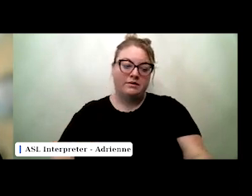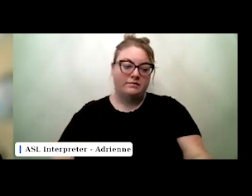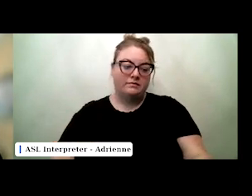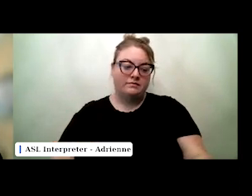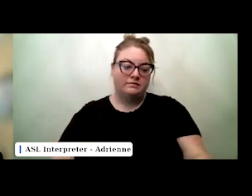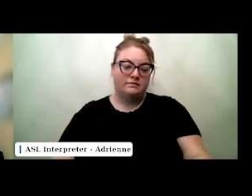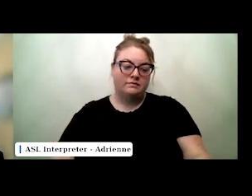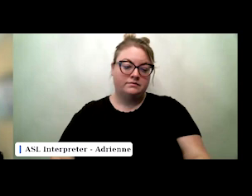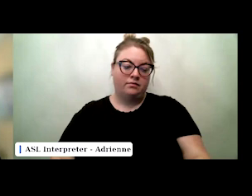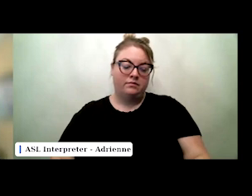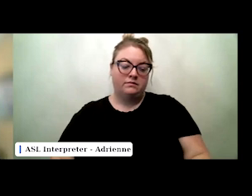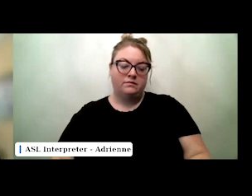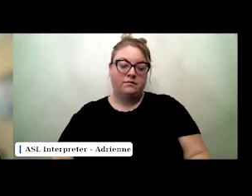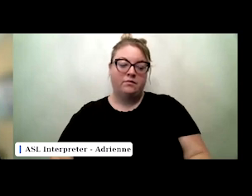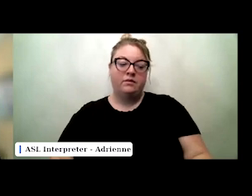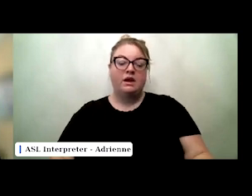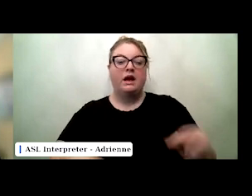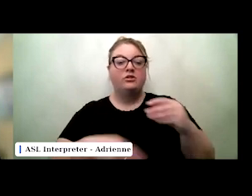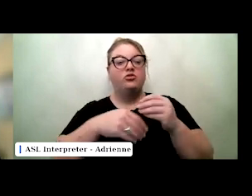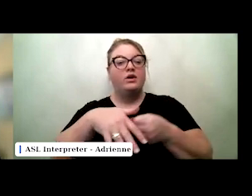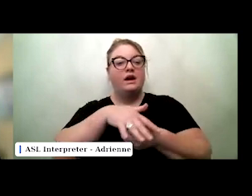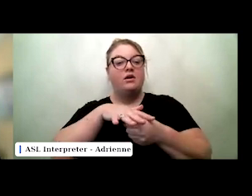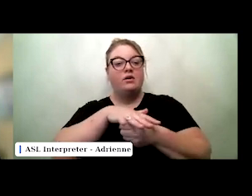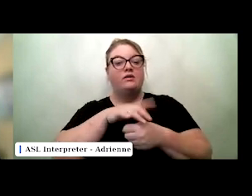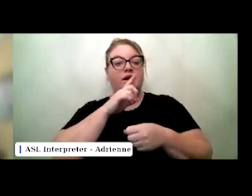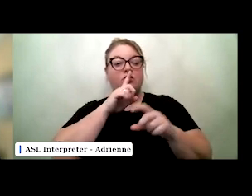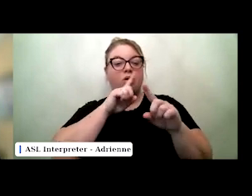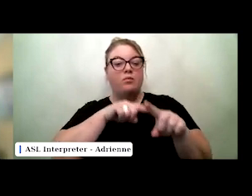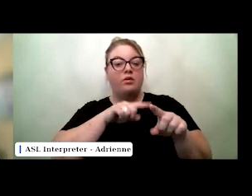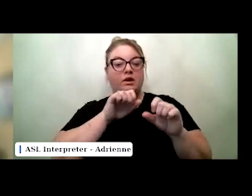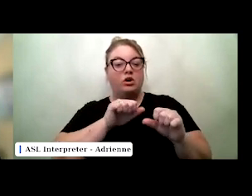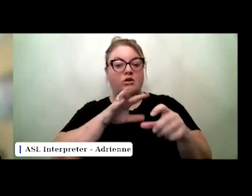Additional areas outside the parameters of the report that could contribute to efforts.